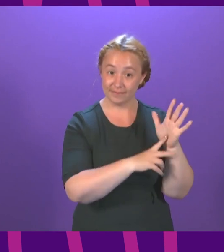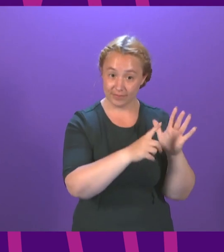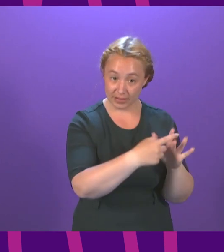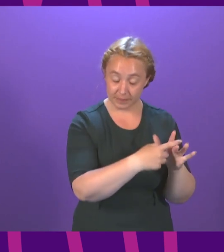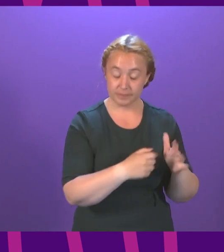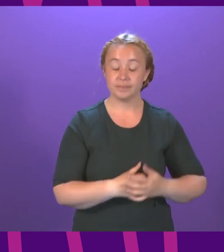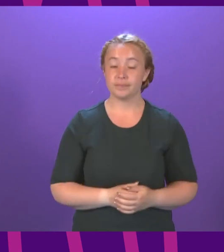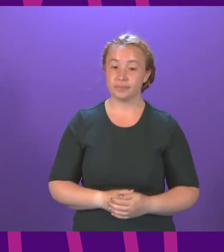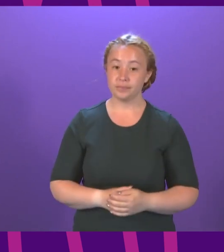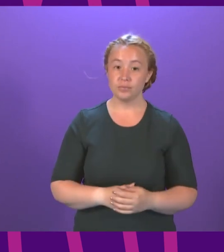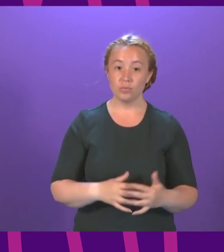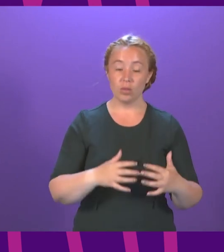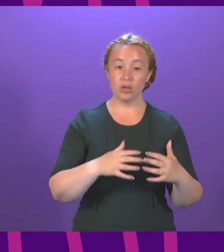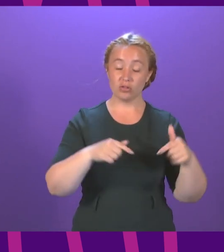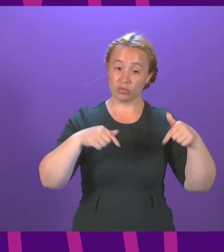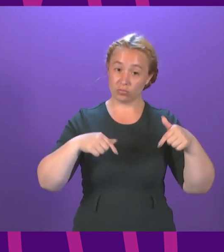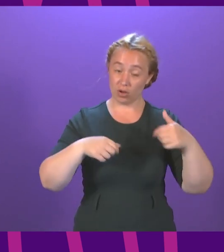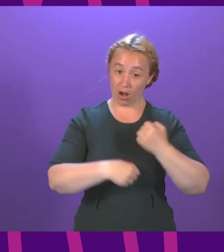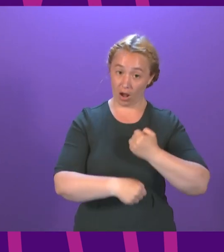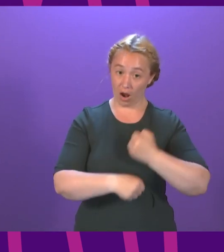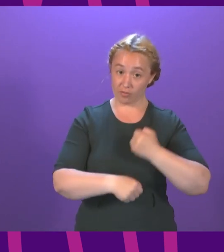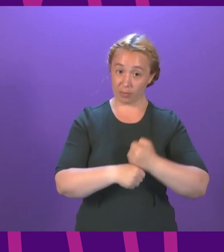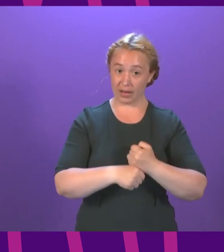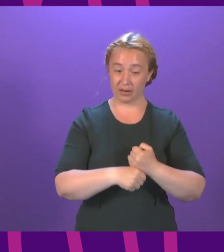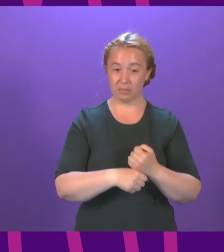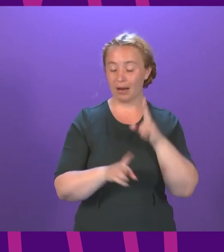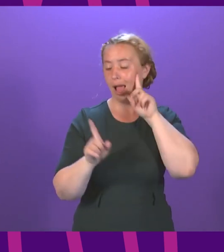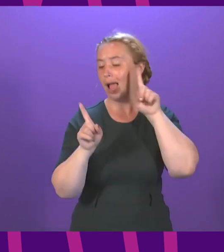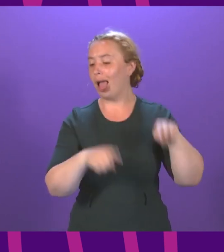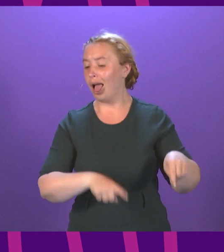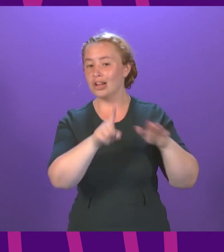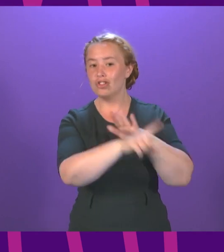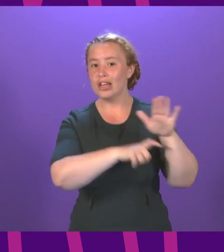no devolved Government has gone against the JCVI’s recommendations on vaccination.